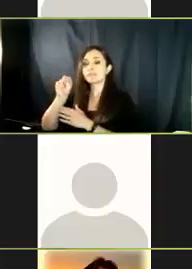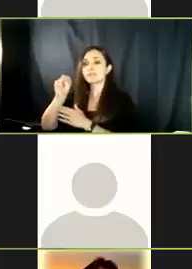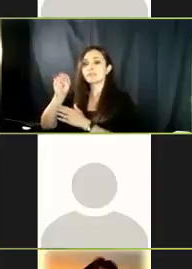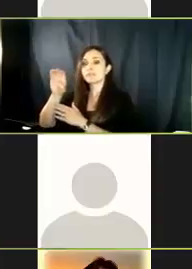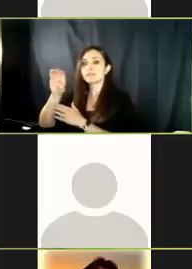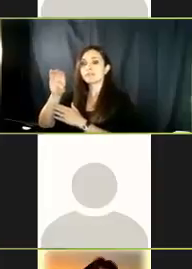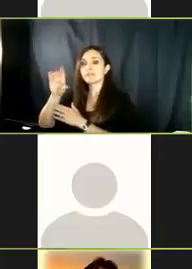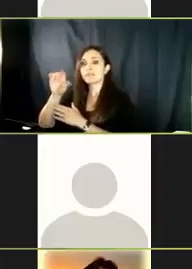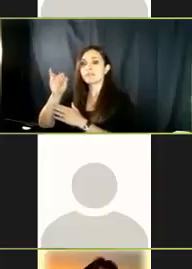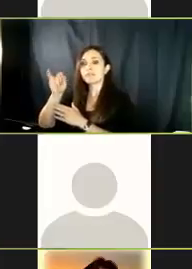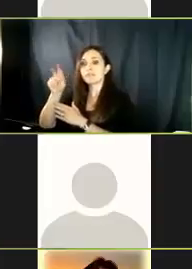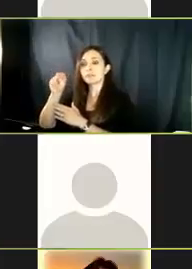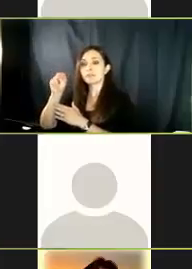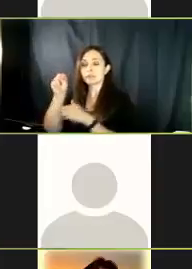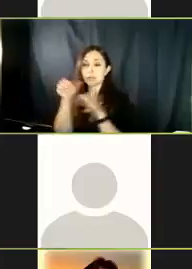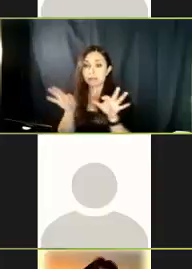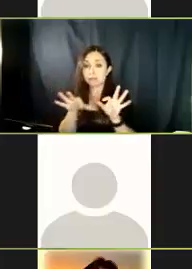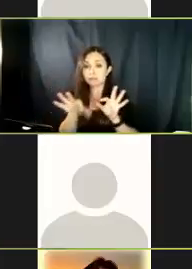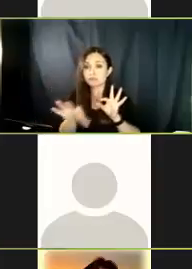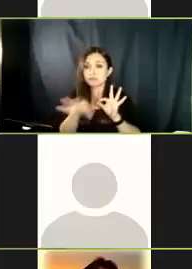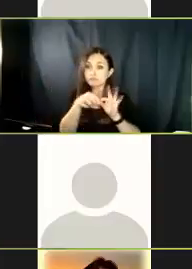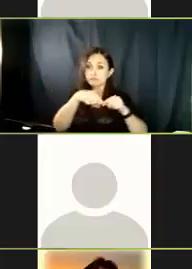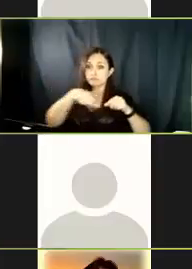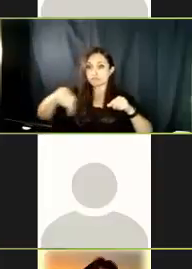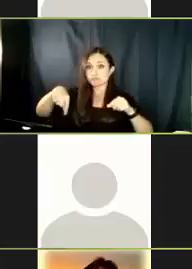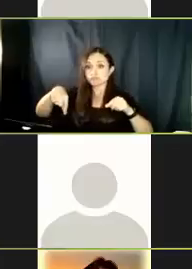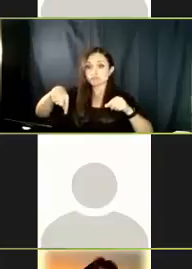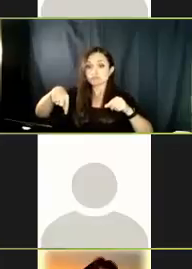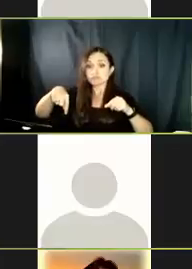To view the captions, select the Closed Captions button on your menu bar.